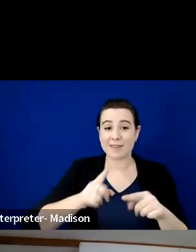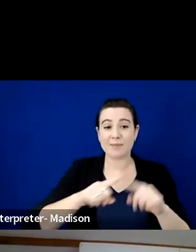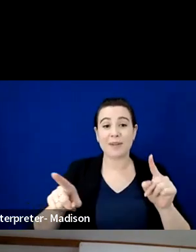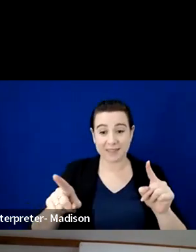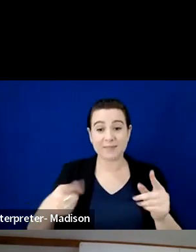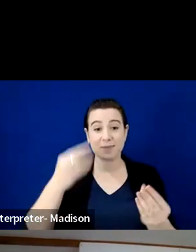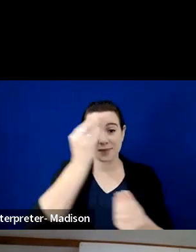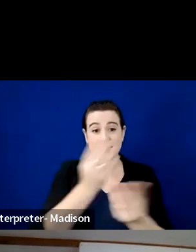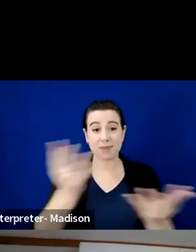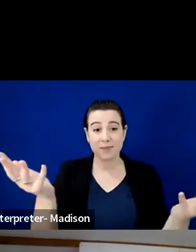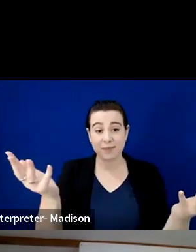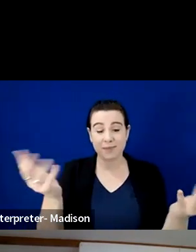So I am so thankful for all of you and your partnership and collaboration and the ongoing work that we continue each and every day together.